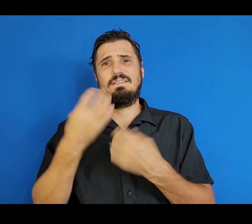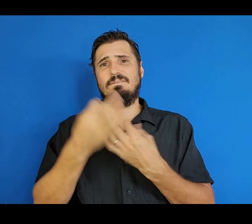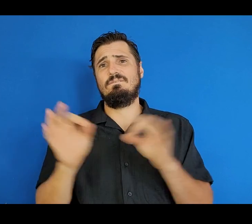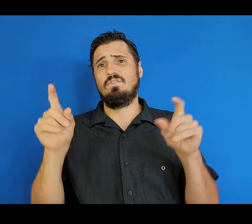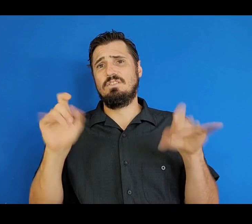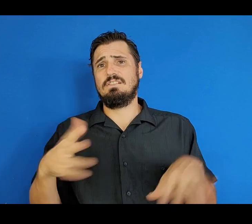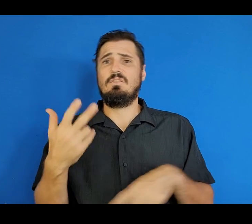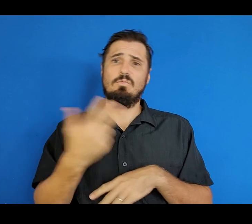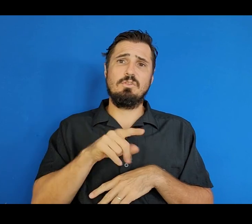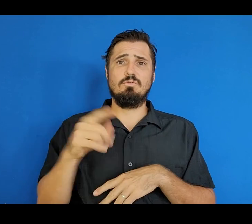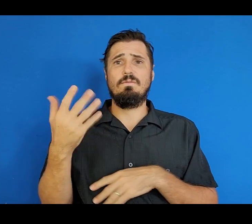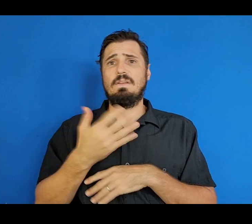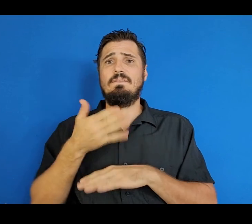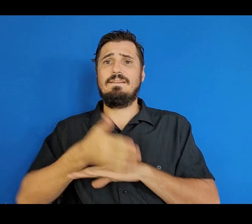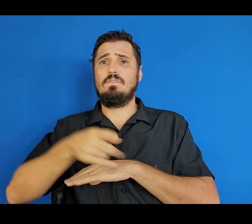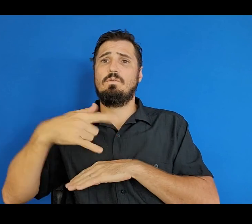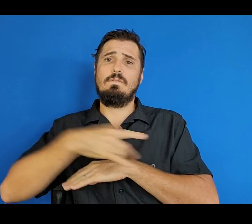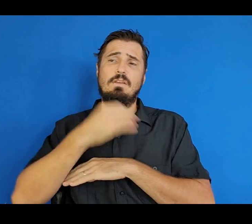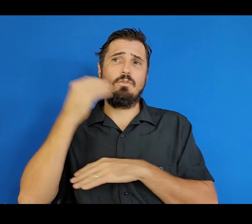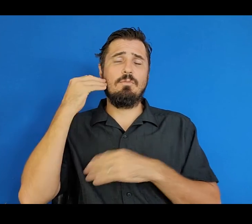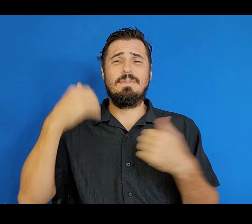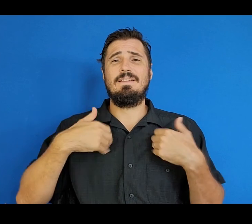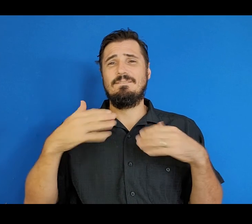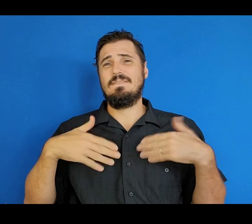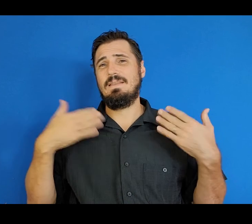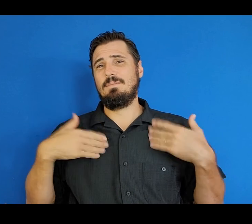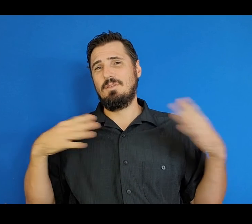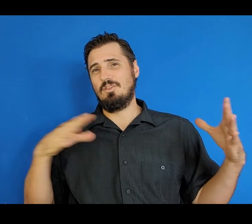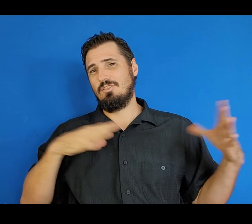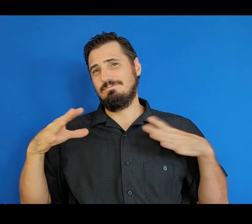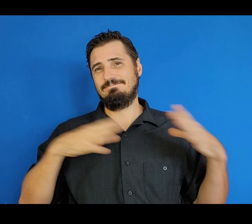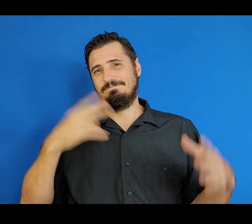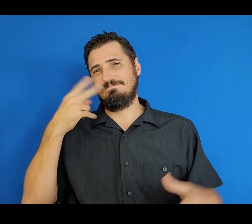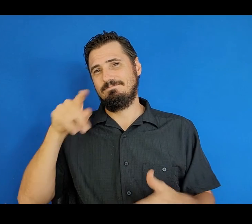5 days after you return Have a happy holiday and we’ll see you next week